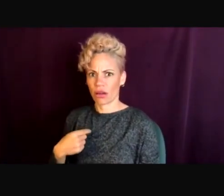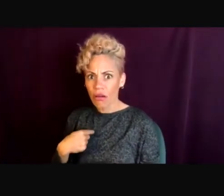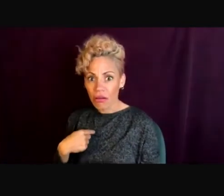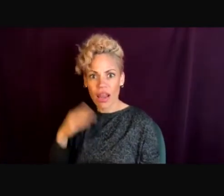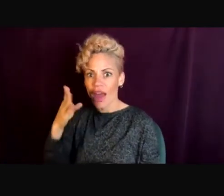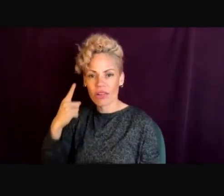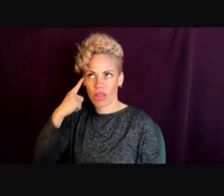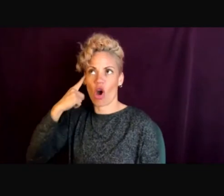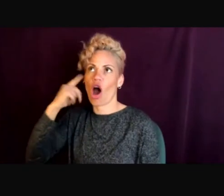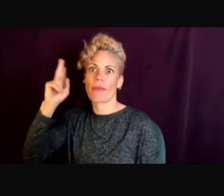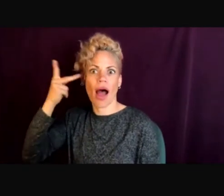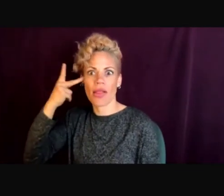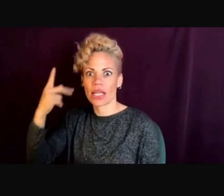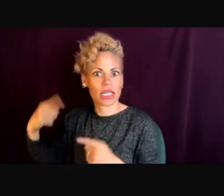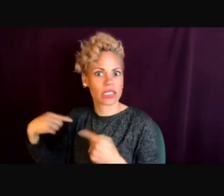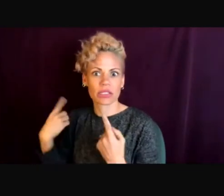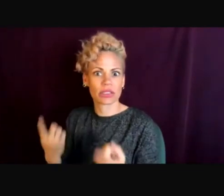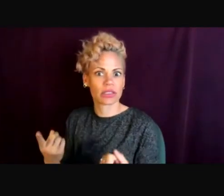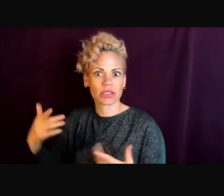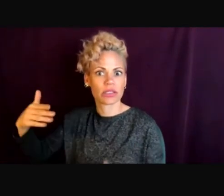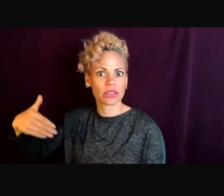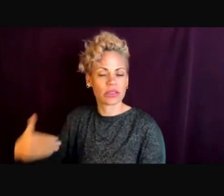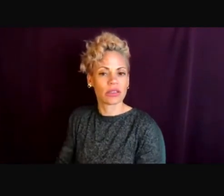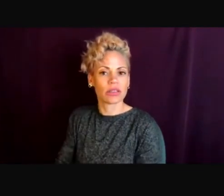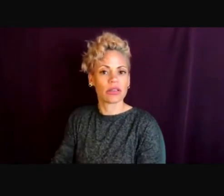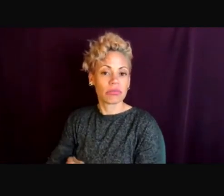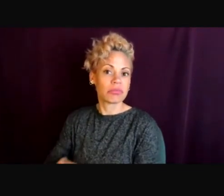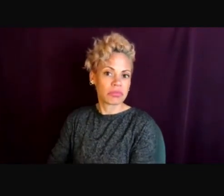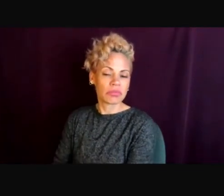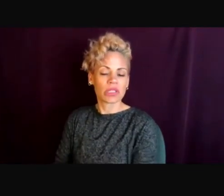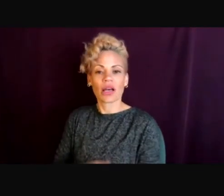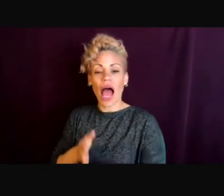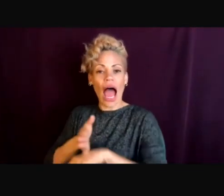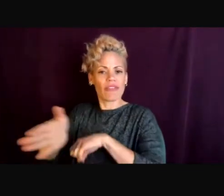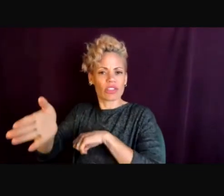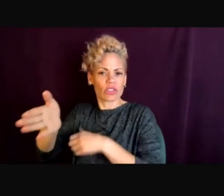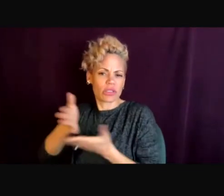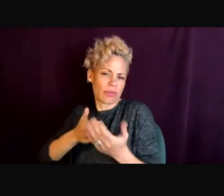And so after a while, it sort of intrigued me.